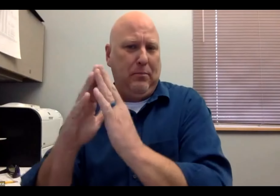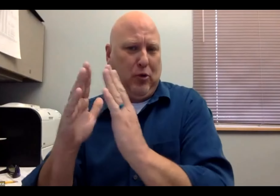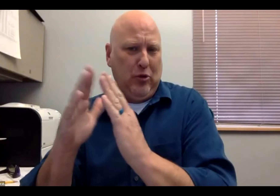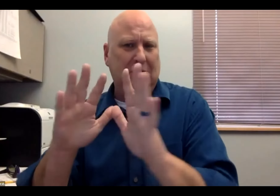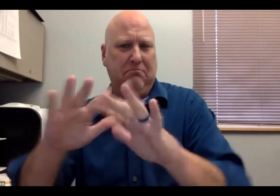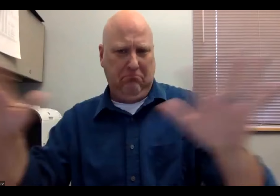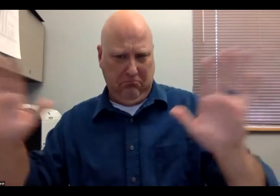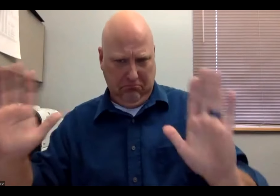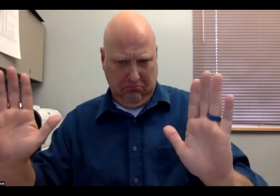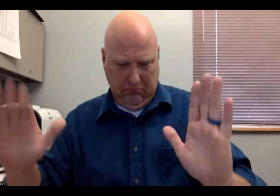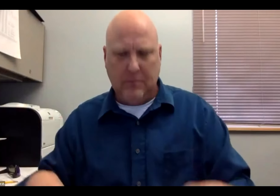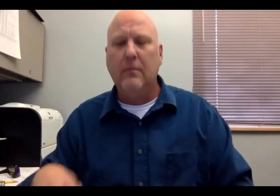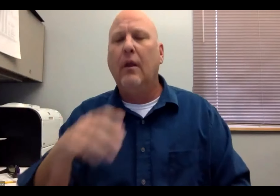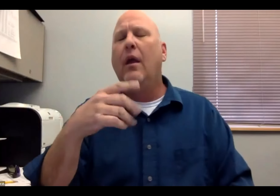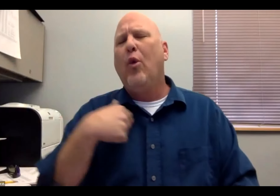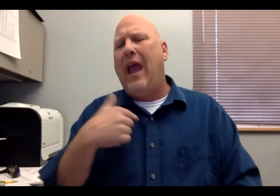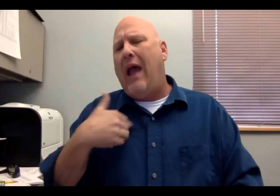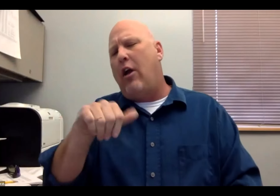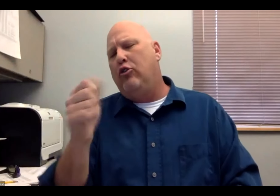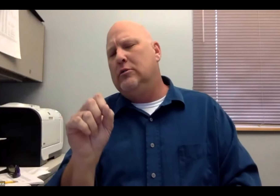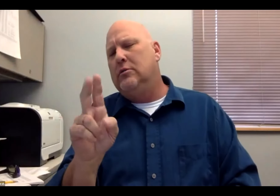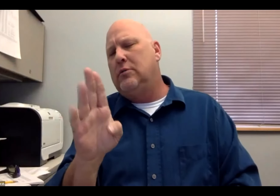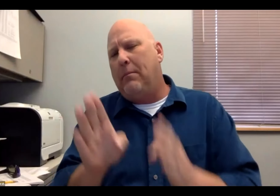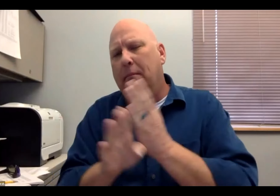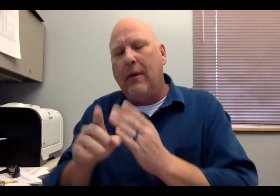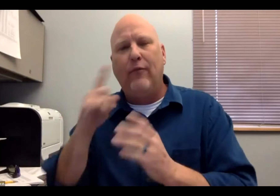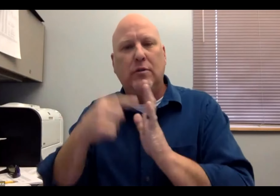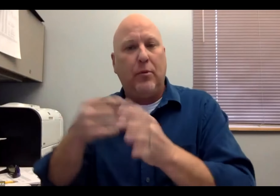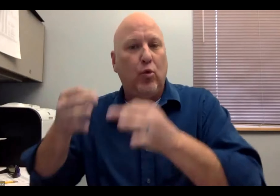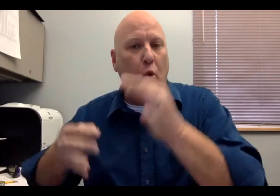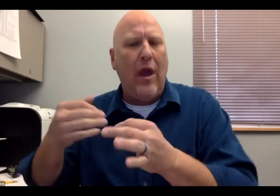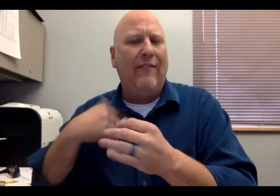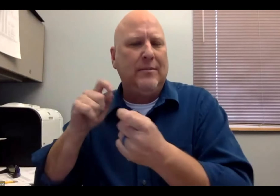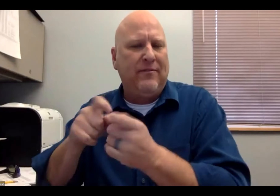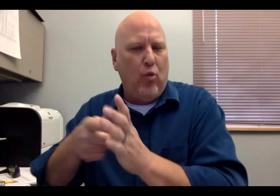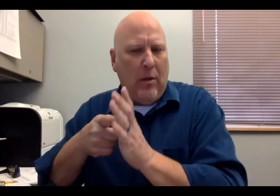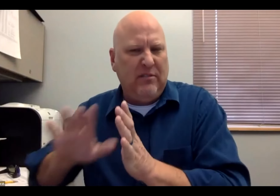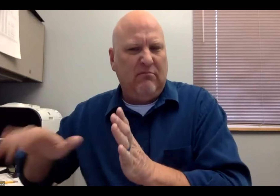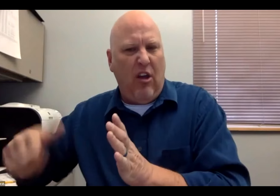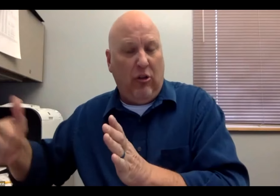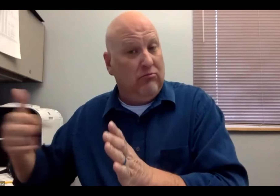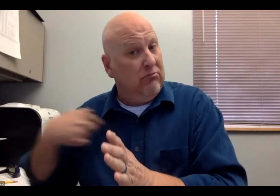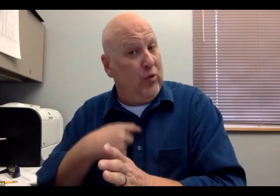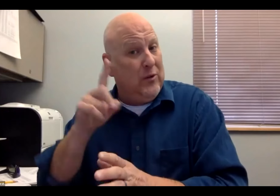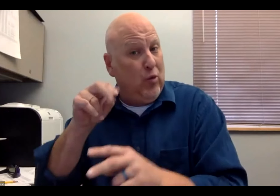to work in the community or the educational setting. We also have some very specific requirement